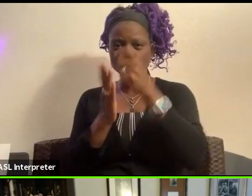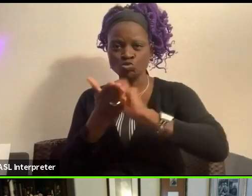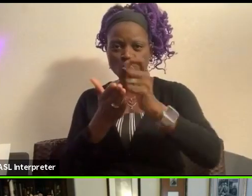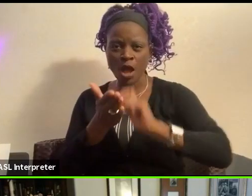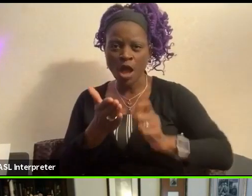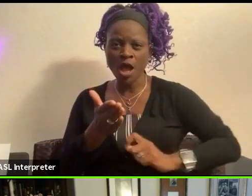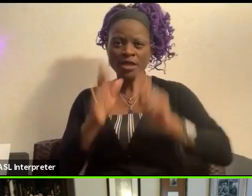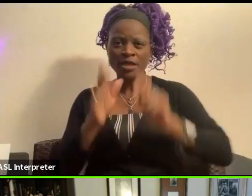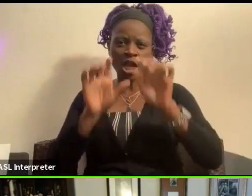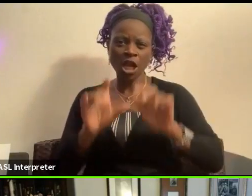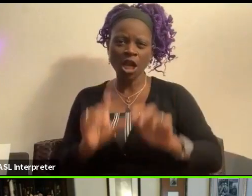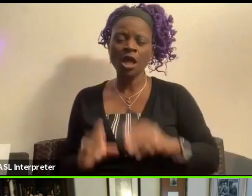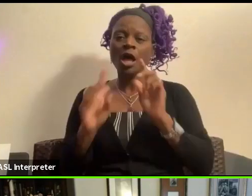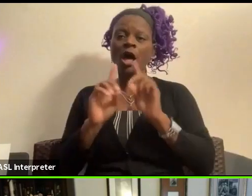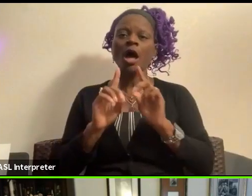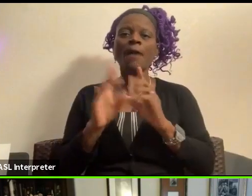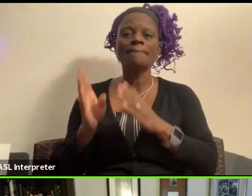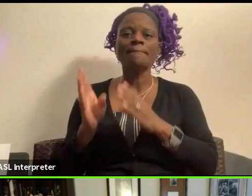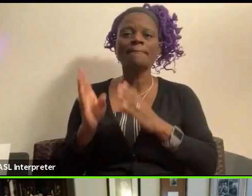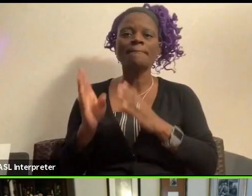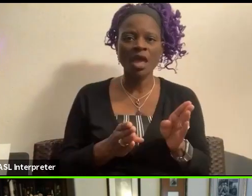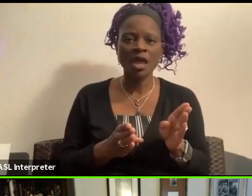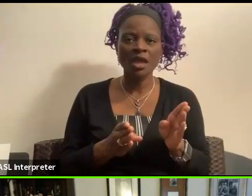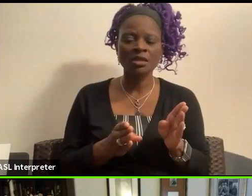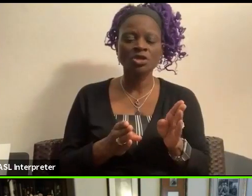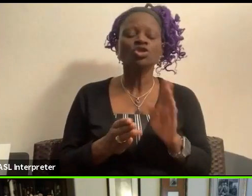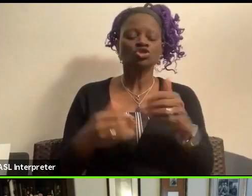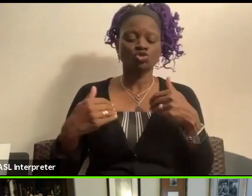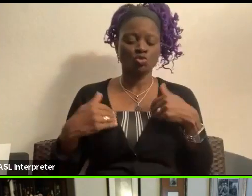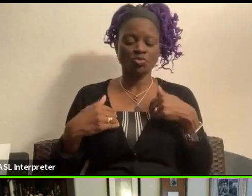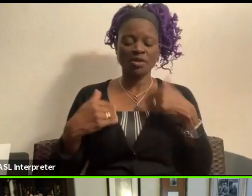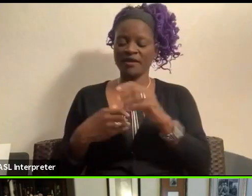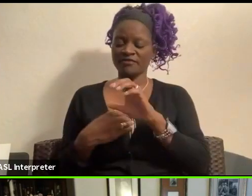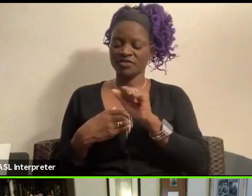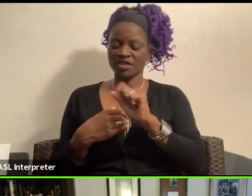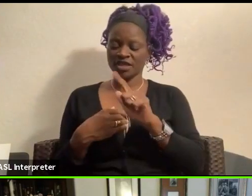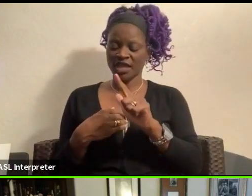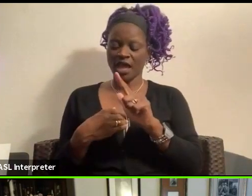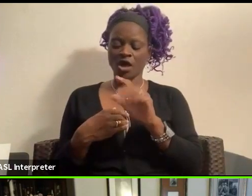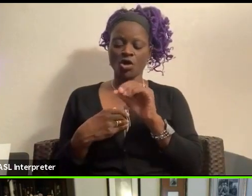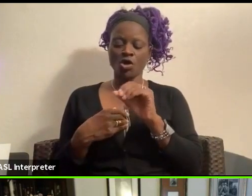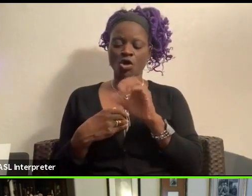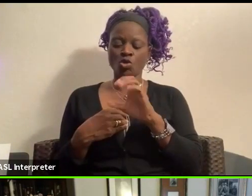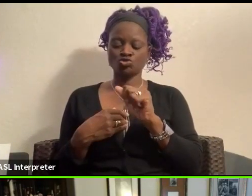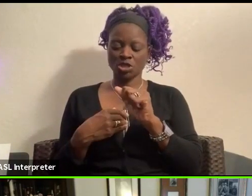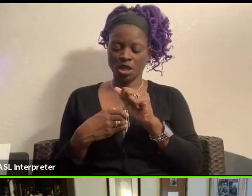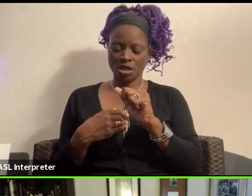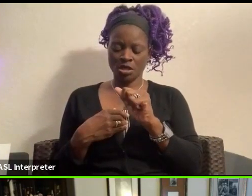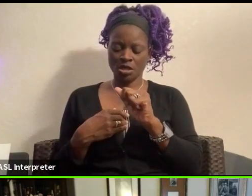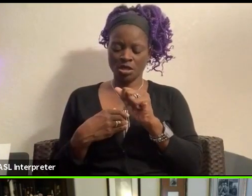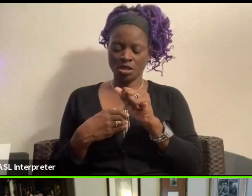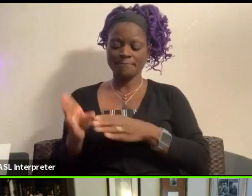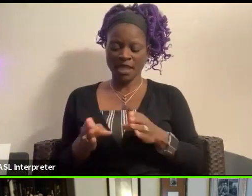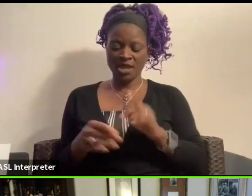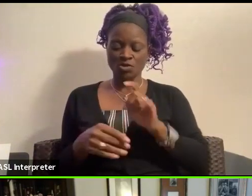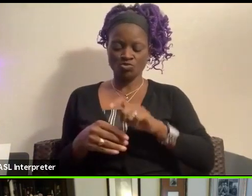or safety plan, as he calls it, we have the Cal OSHA plan that has to be concurrently developed and worked out with districts.